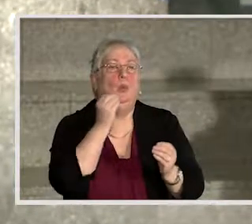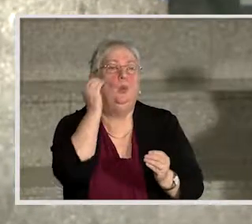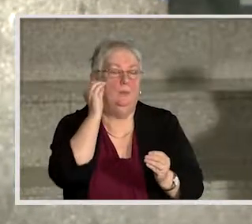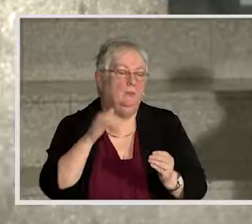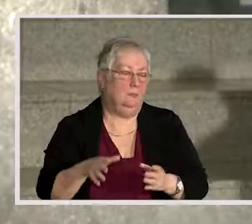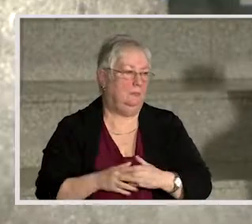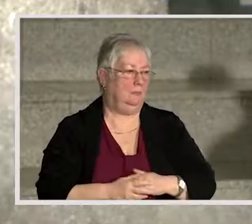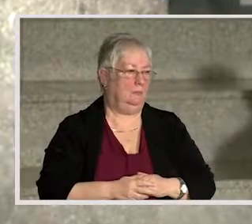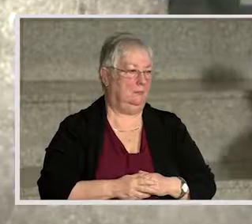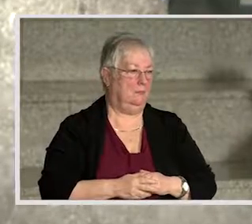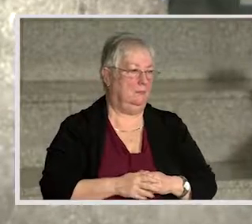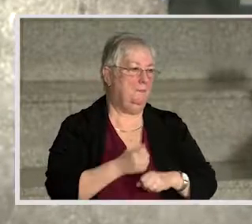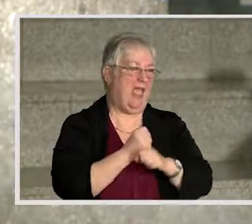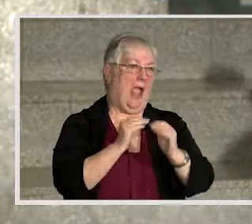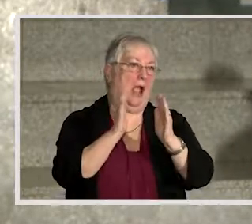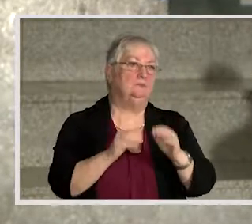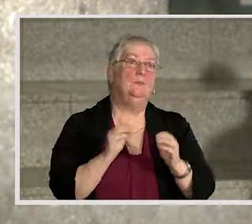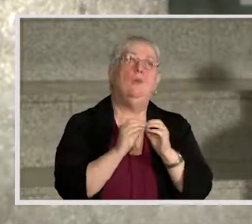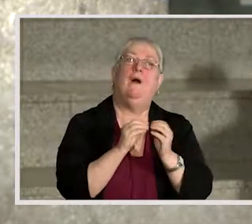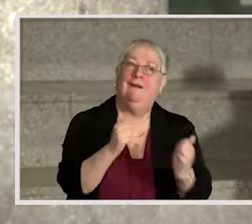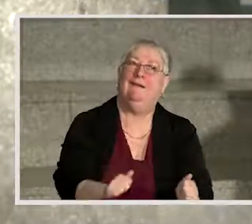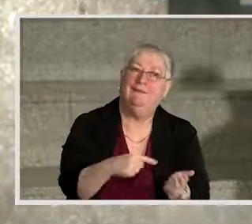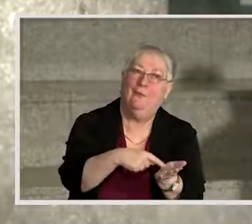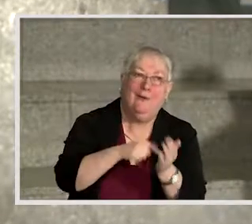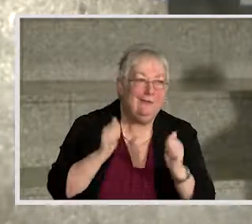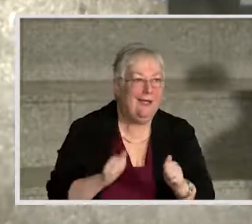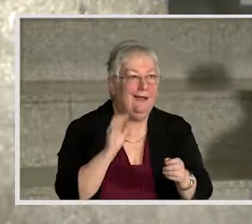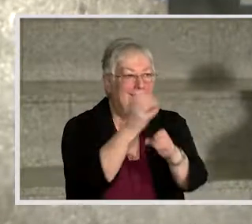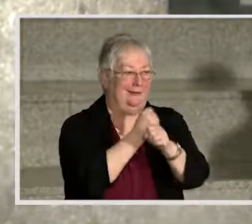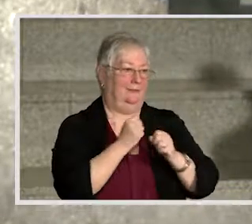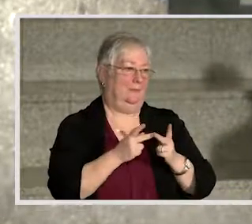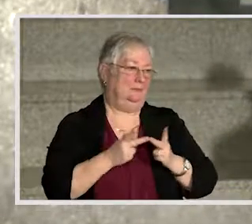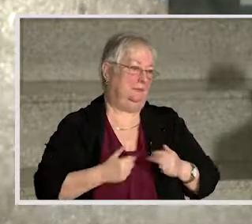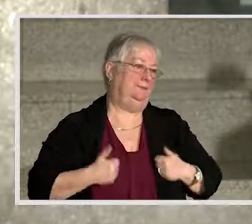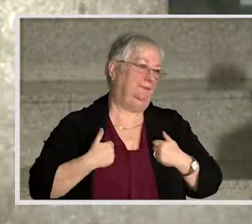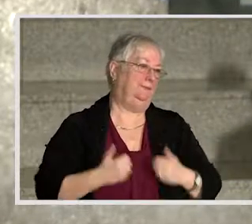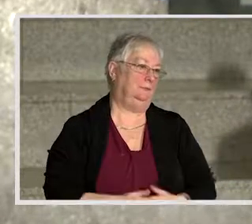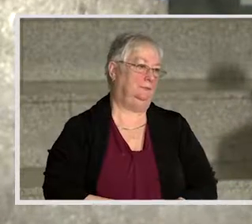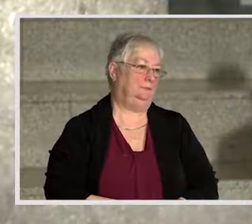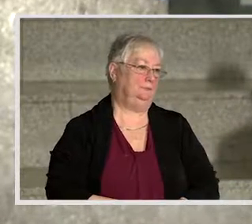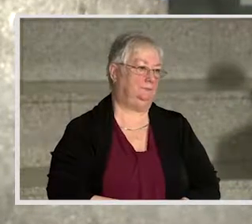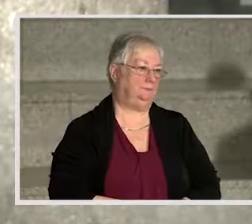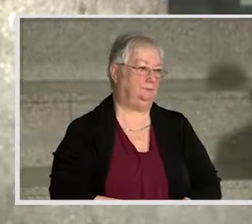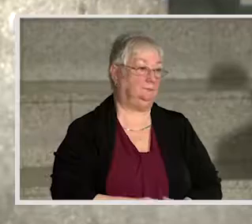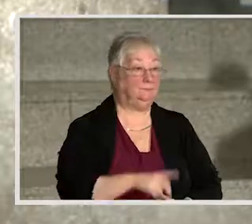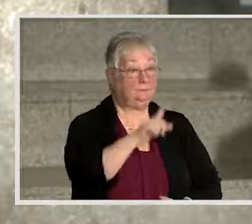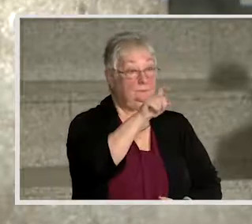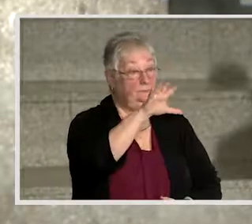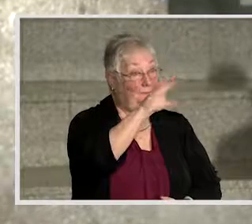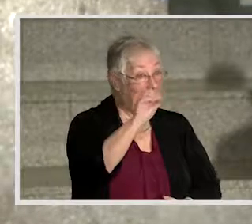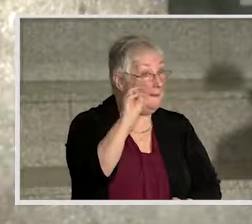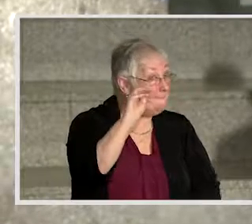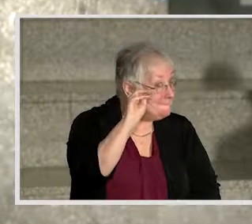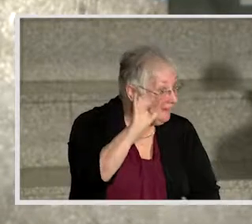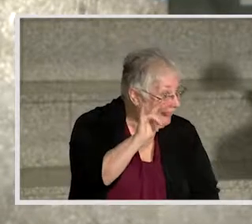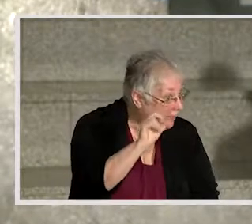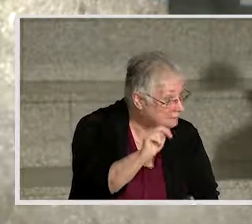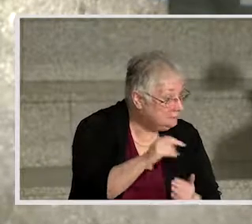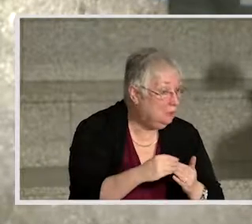$150 MILLION FOR JOBS AND ECONOMIC OPPORTUNITY. THAT'S WHERE WE PAY FOR THE ARTS, THE DEPUTY MAYOR FOR